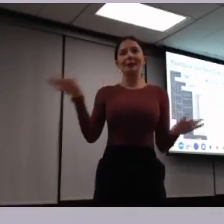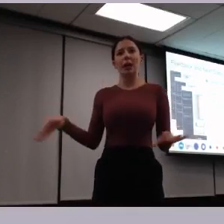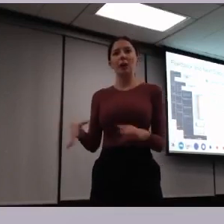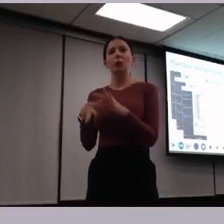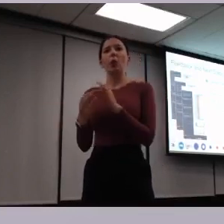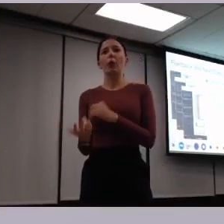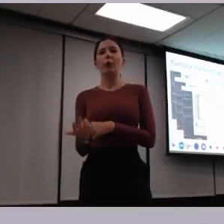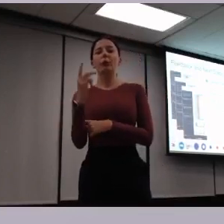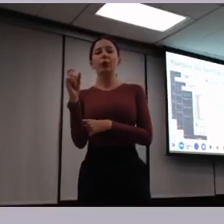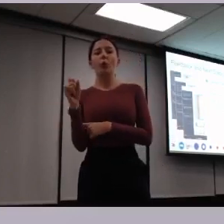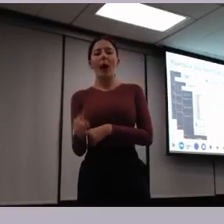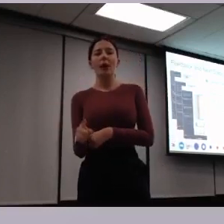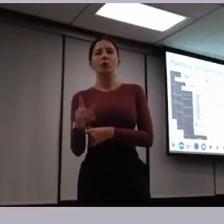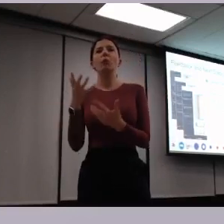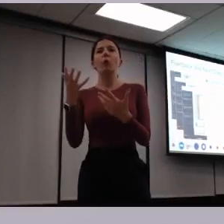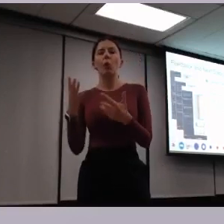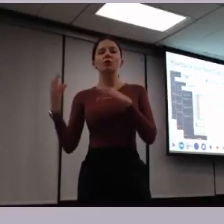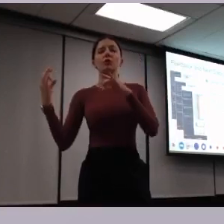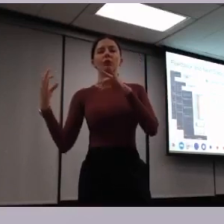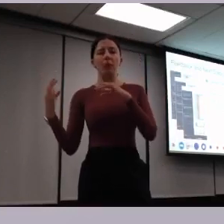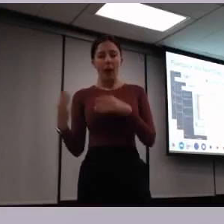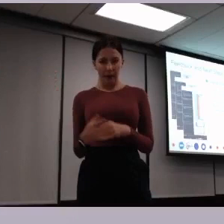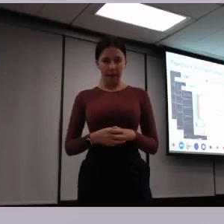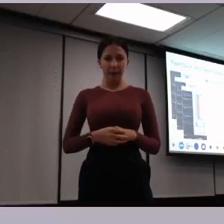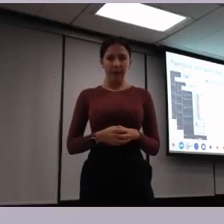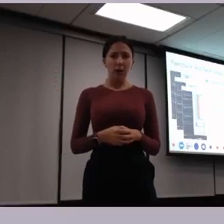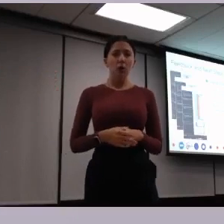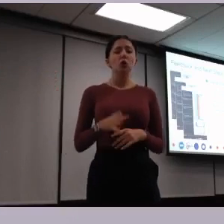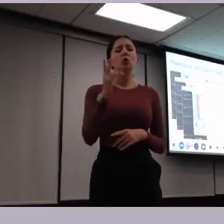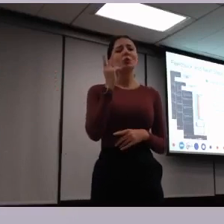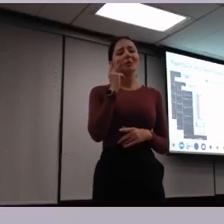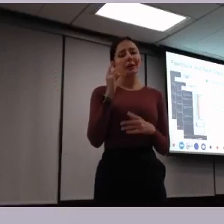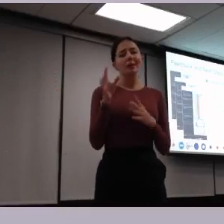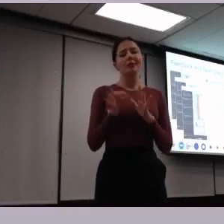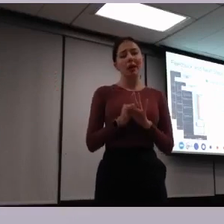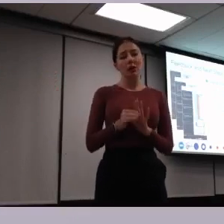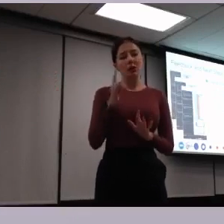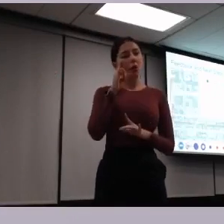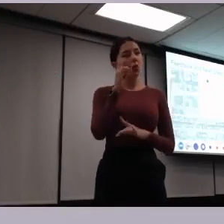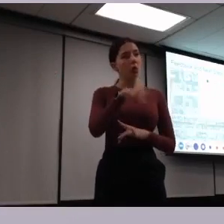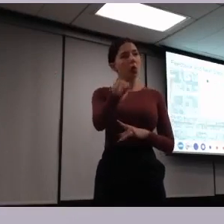So there will be a number of stickers on those boards. Next slide.